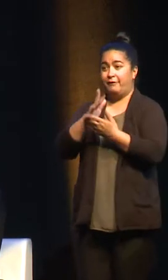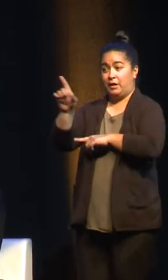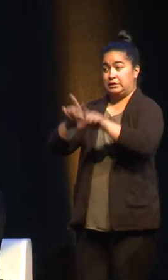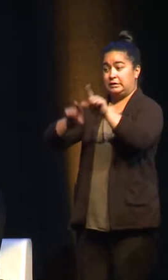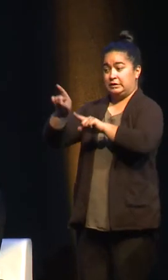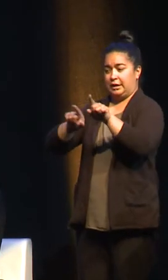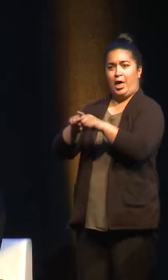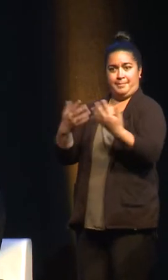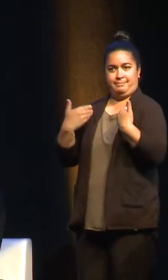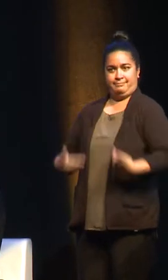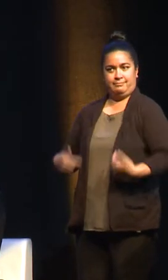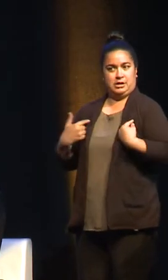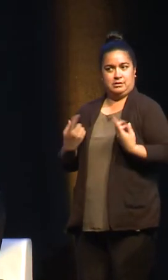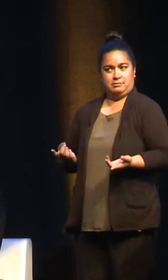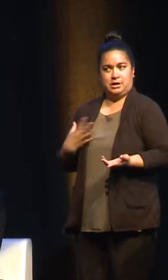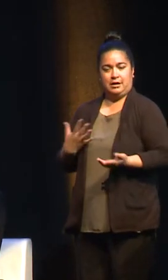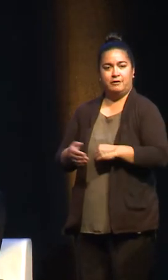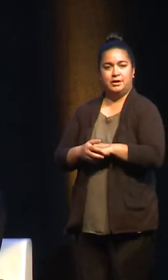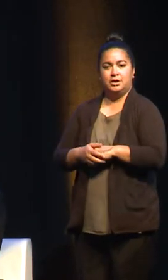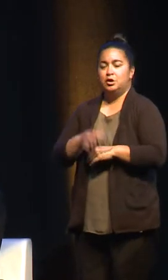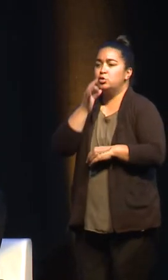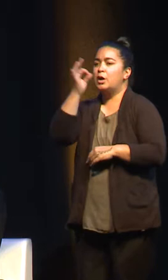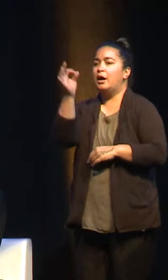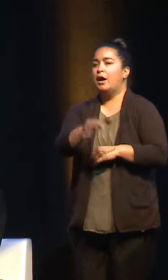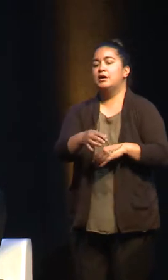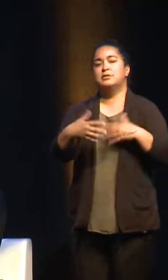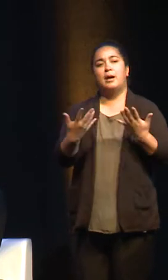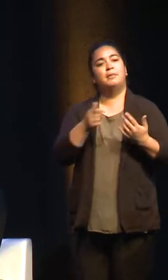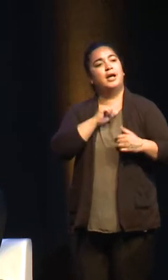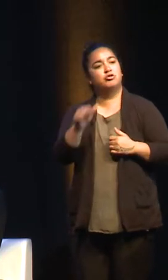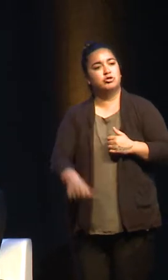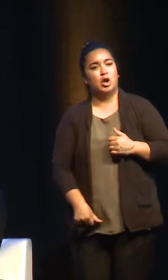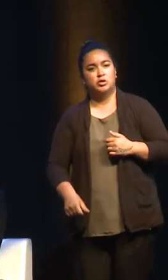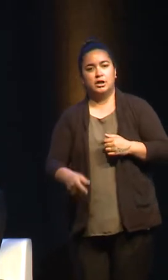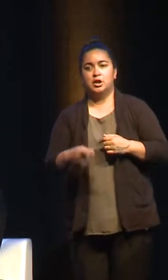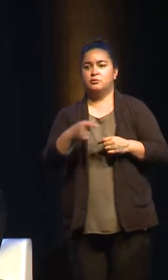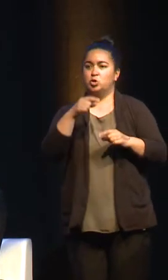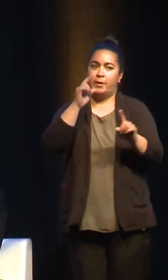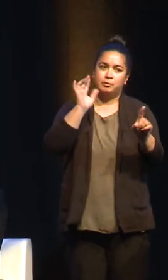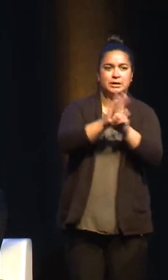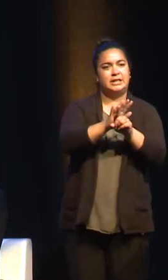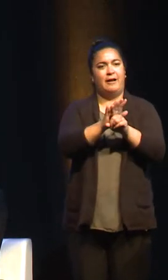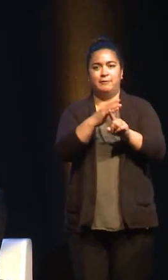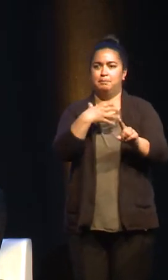to ask for example, Agriculture to face a steeper transition, then it would then it